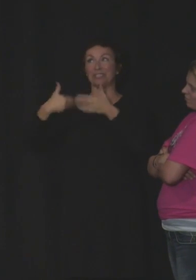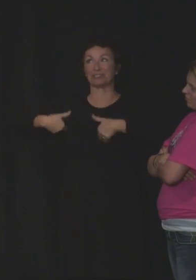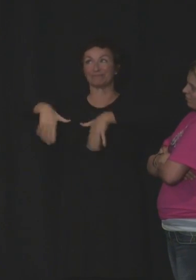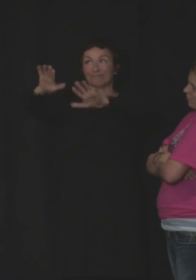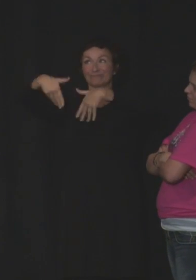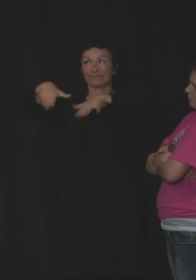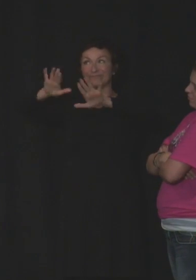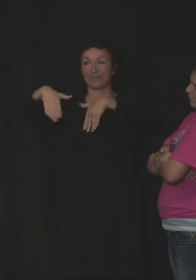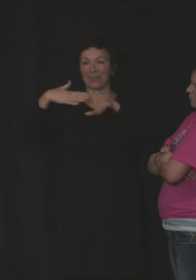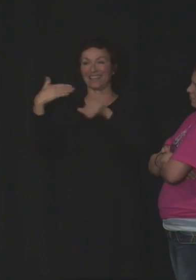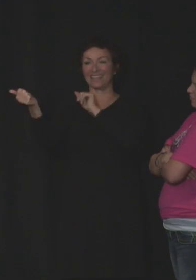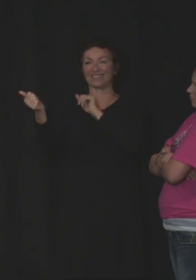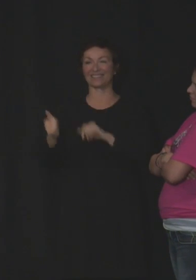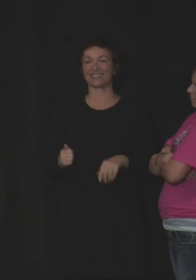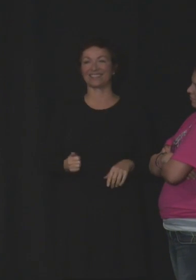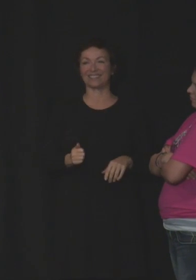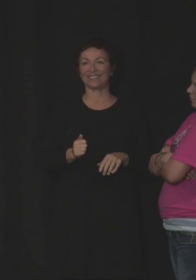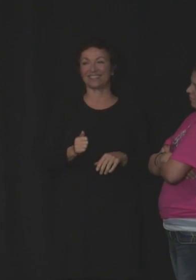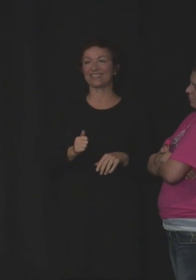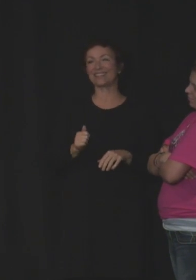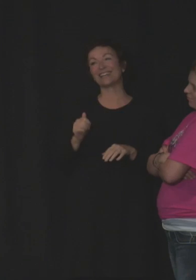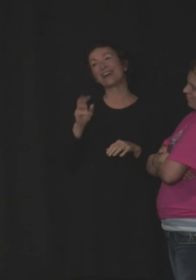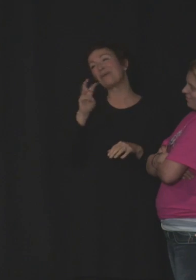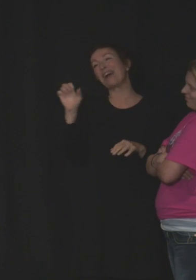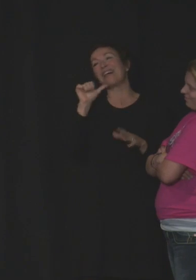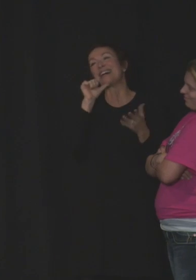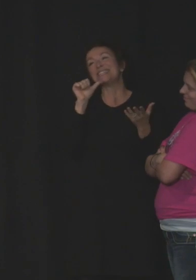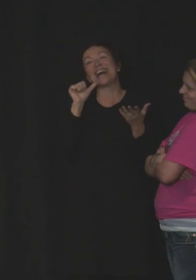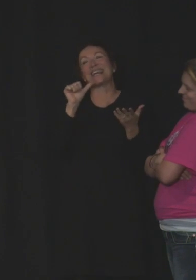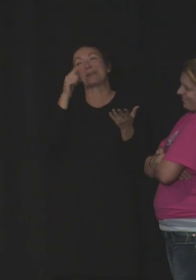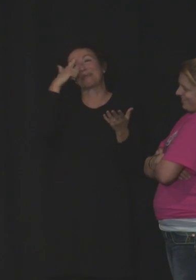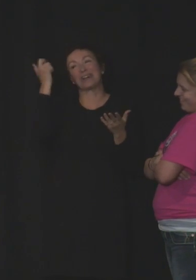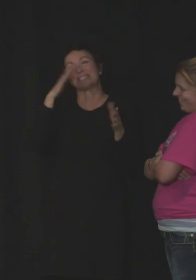it was really a great, well not because they're leaving,